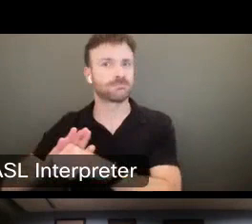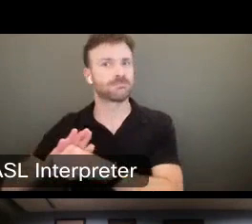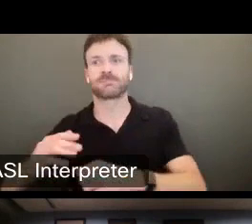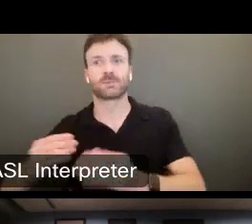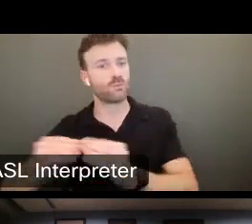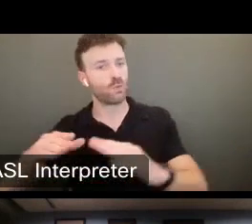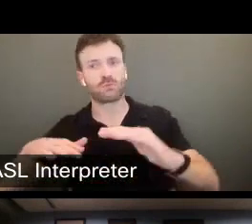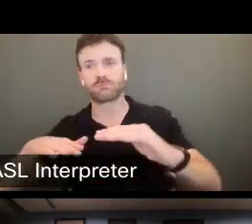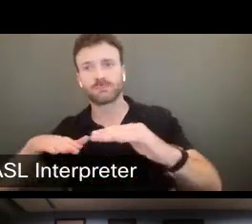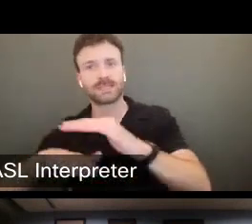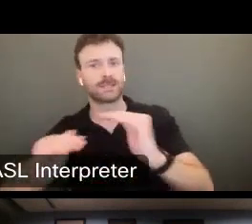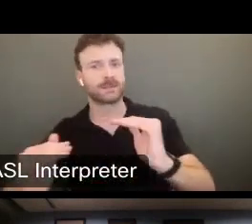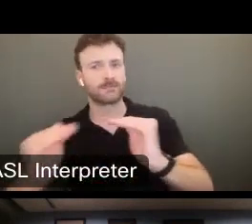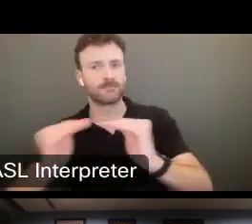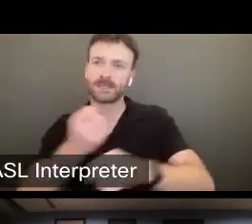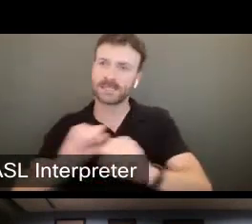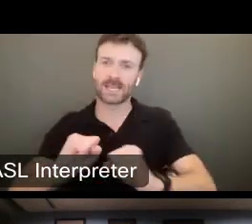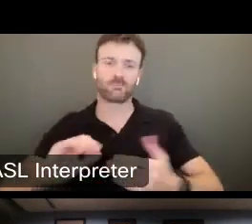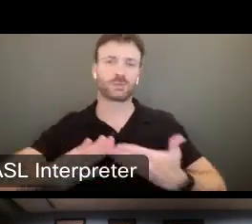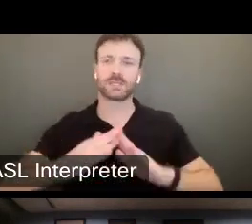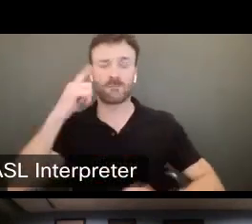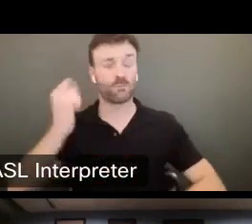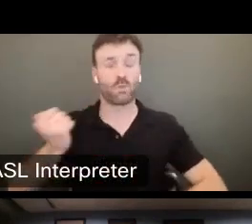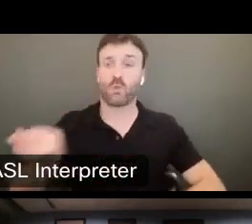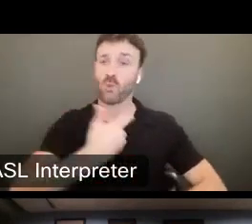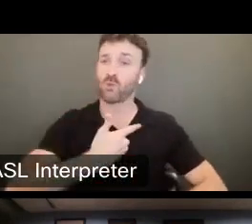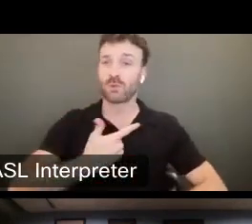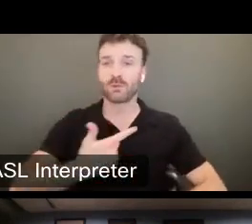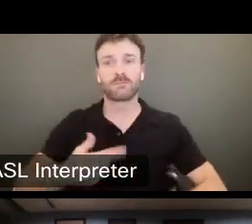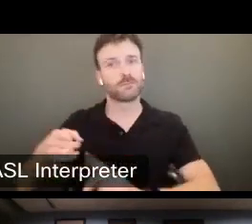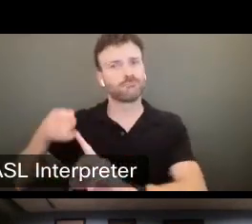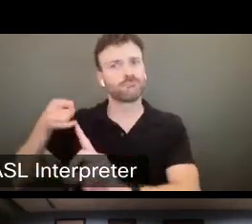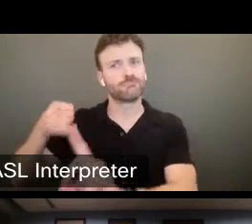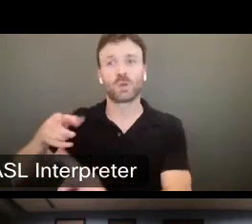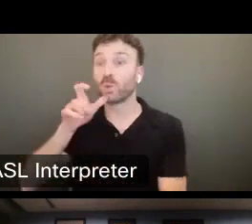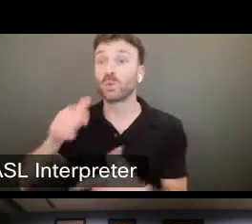and safer city for all of us, but in particular those living with disabilities, and those